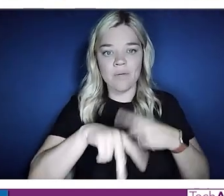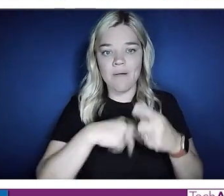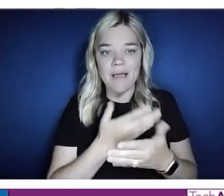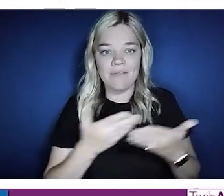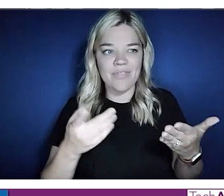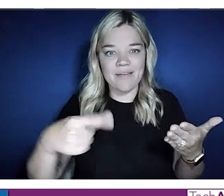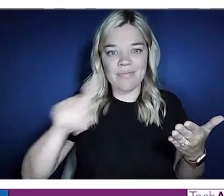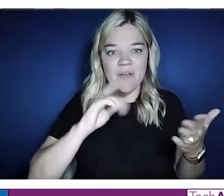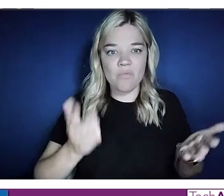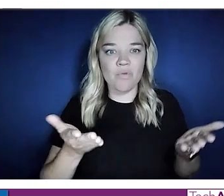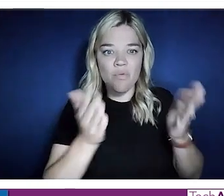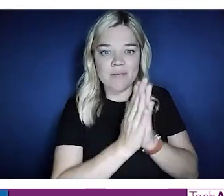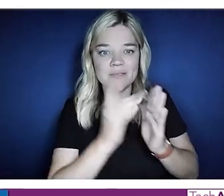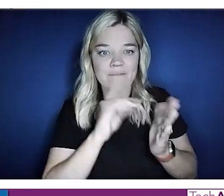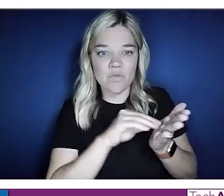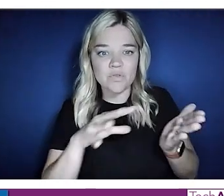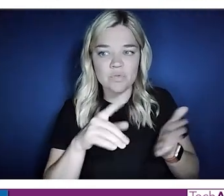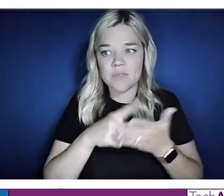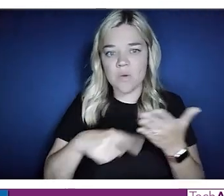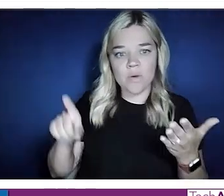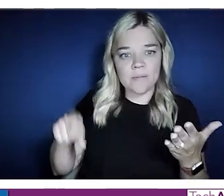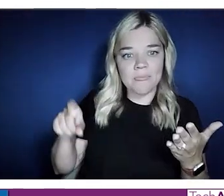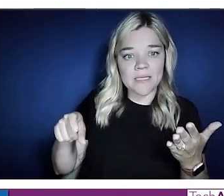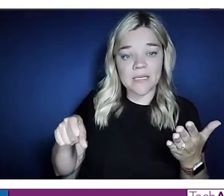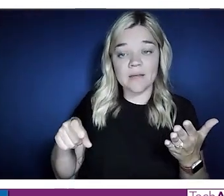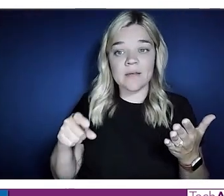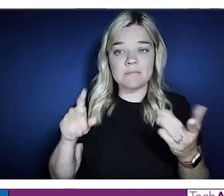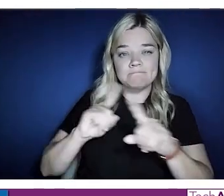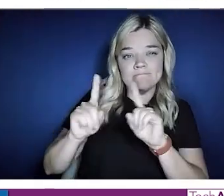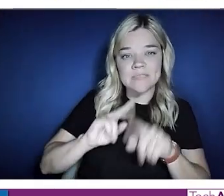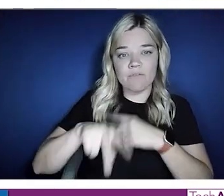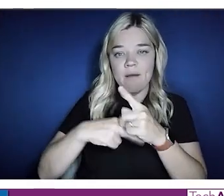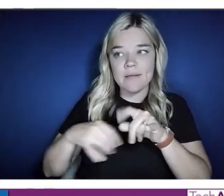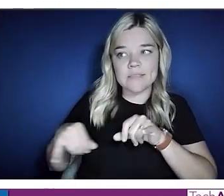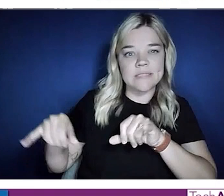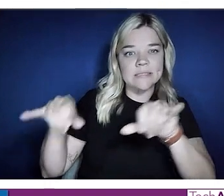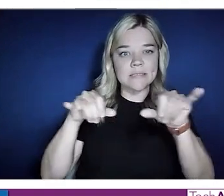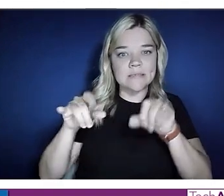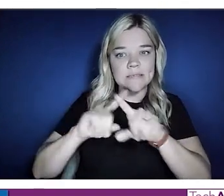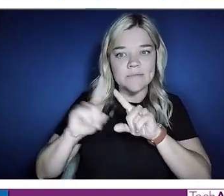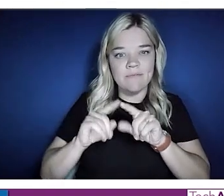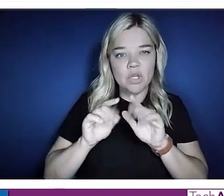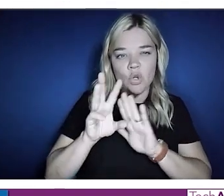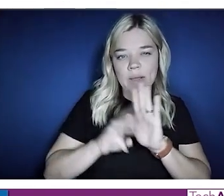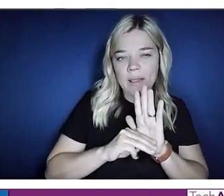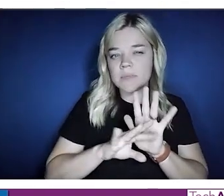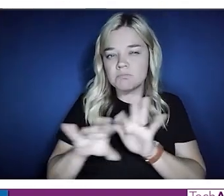for their students and what kind of things they need. And like the different kinds of consistency across different curriculums and supports